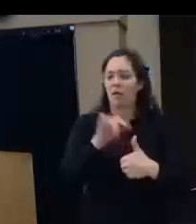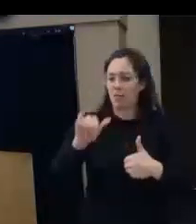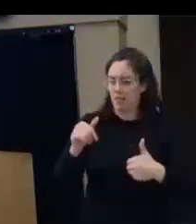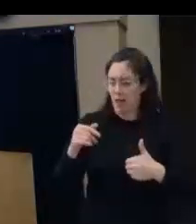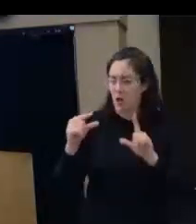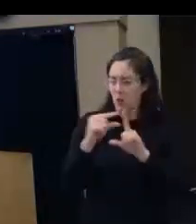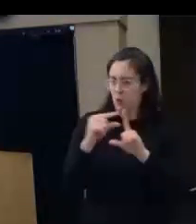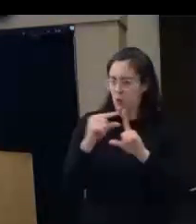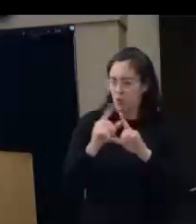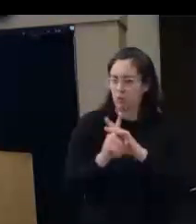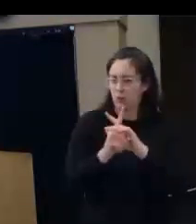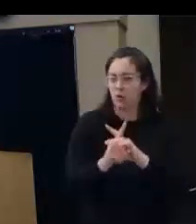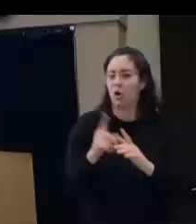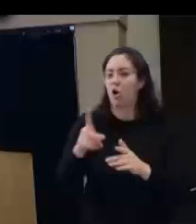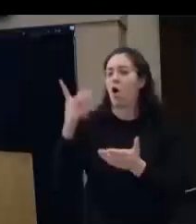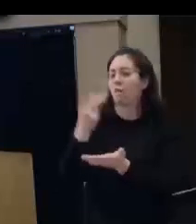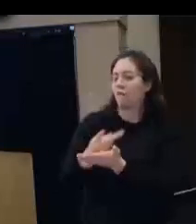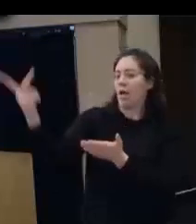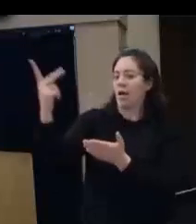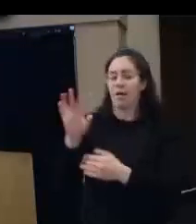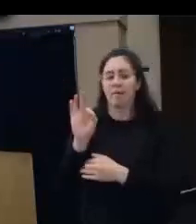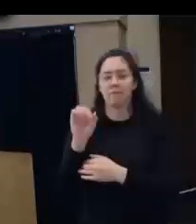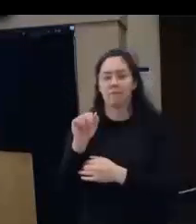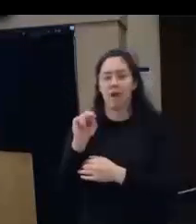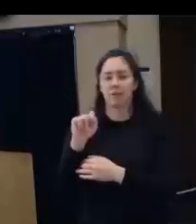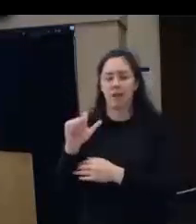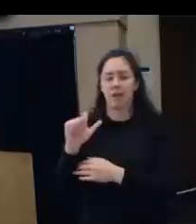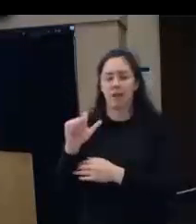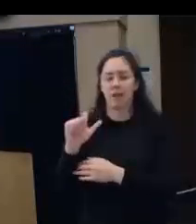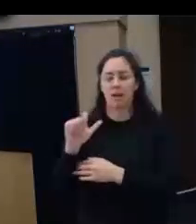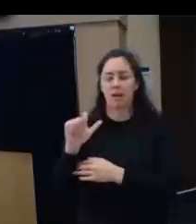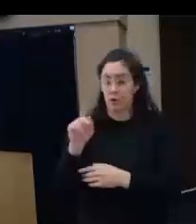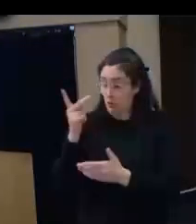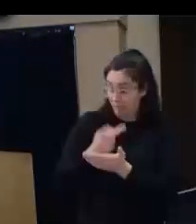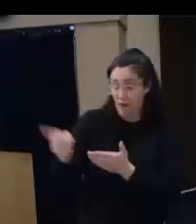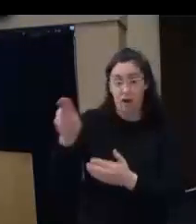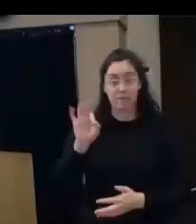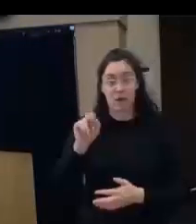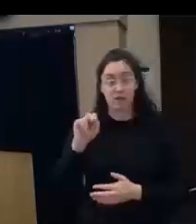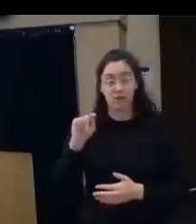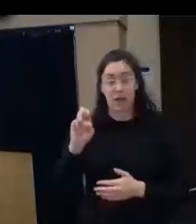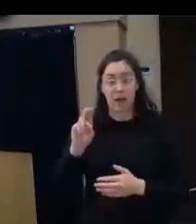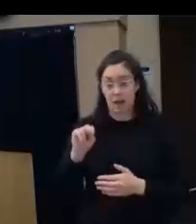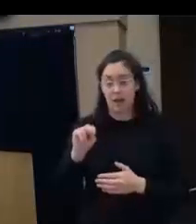do not like it they're called a failing Fontan so you're failing Fontan and um nobody likes being